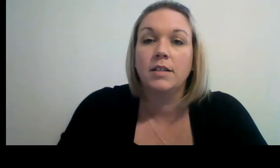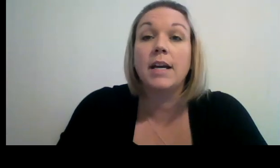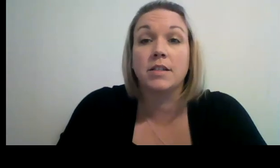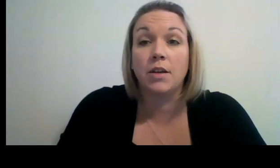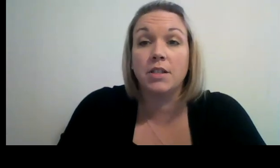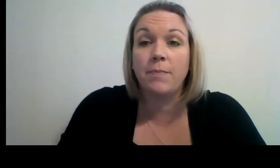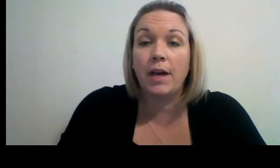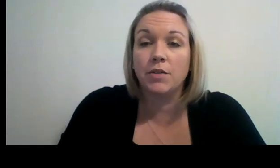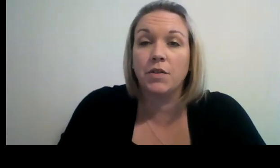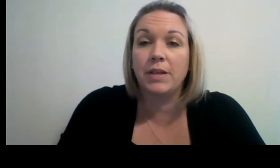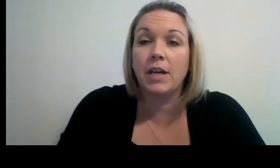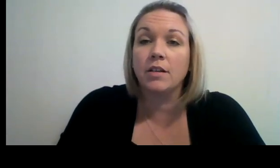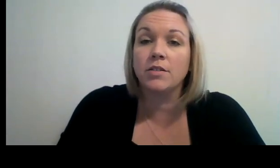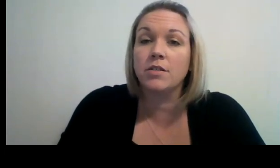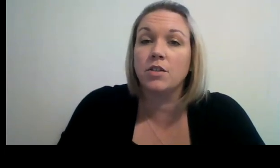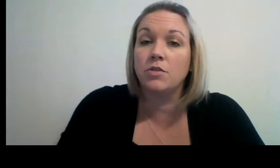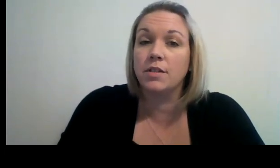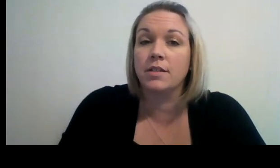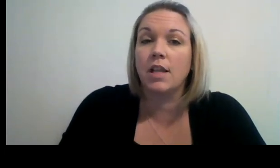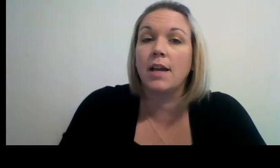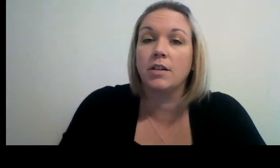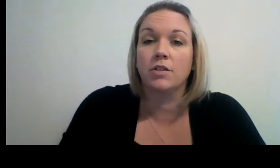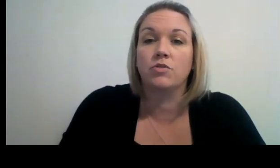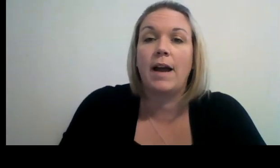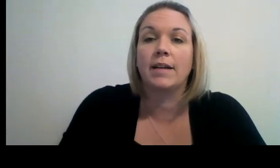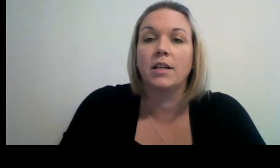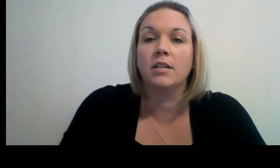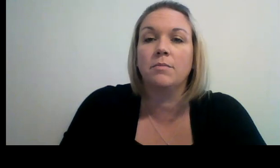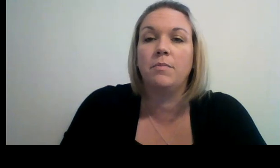Yes! So it's better for beginners to use the sliding or the dragging,